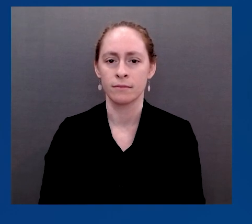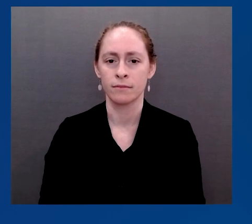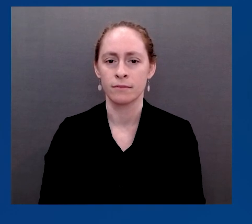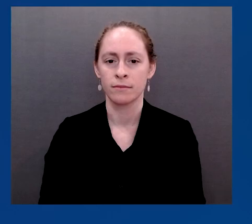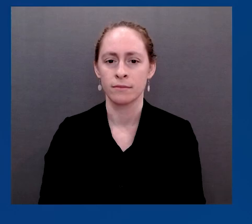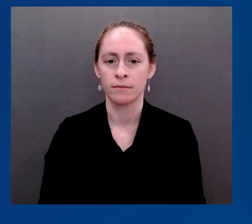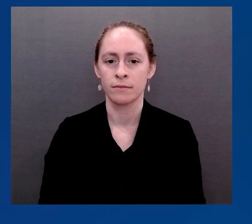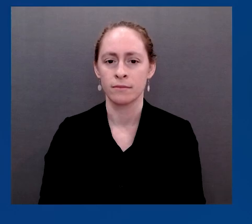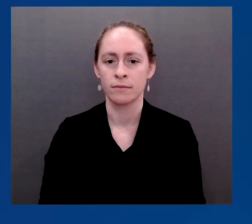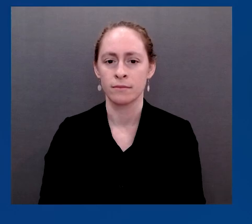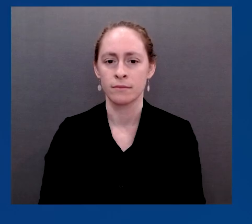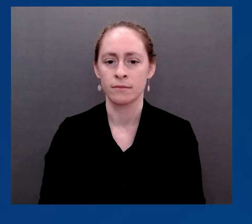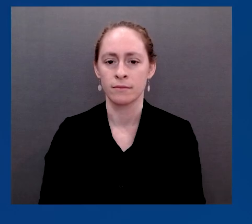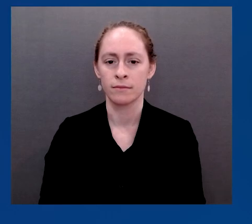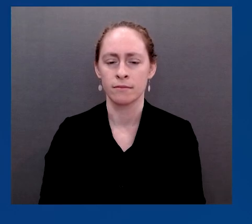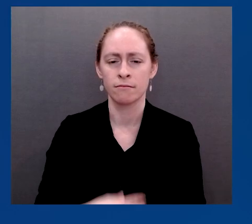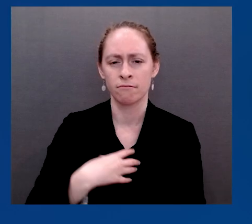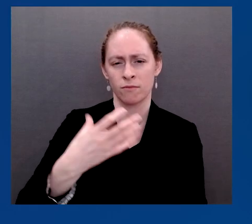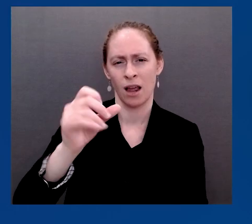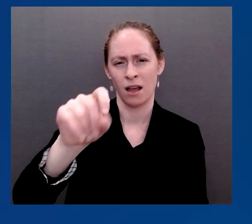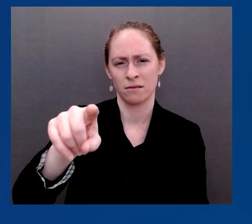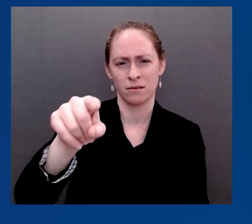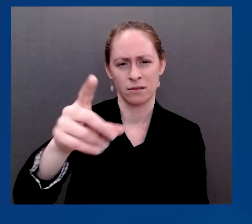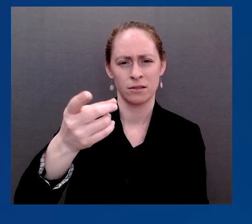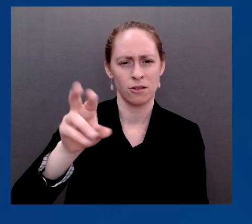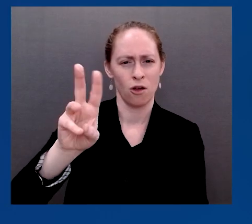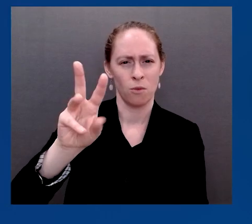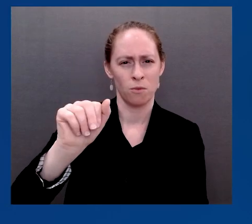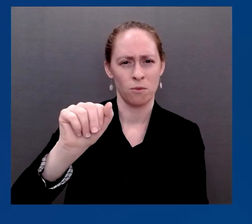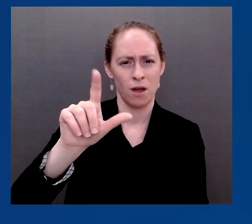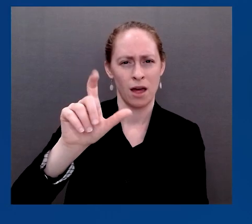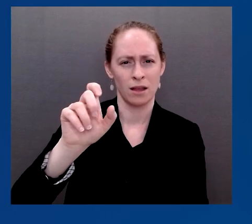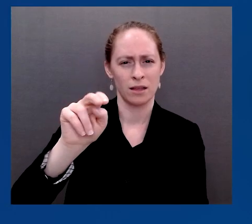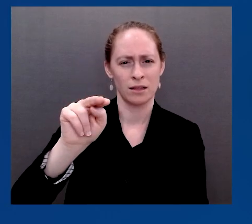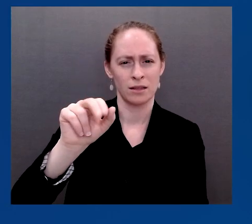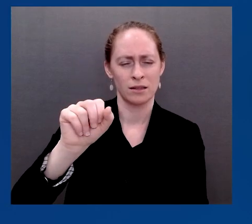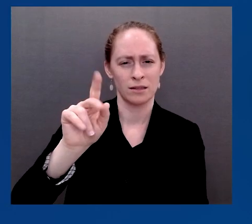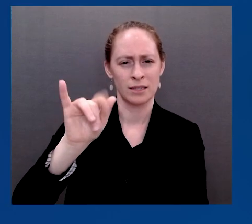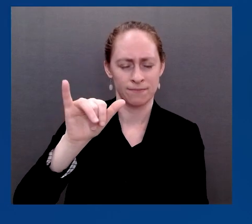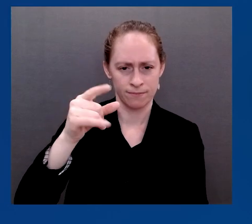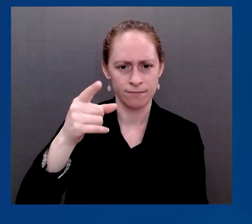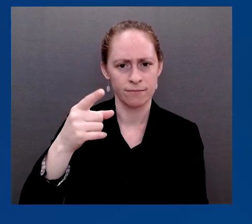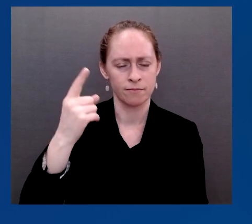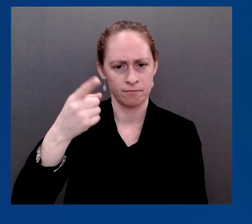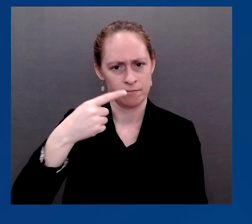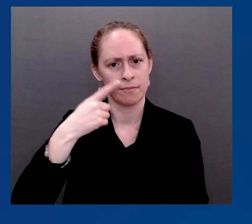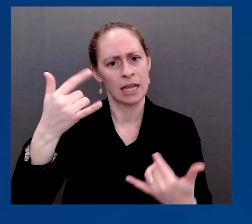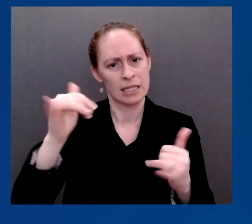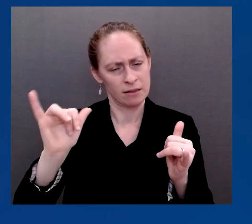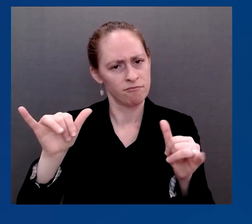to recommend masking indoors in areas of high transmission, and that you said that that's most of the country right now.